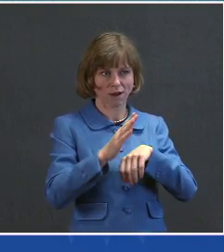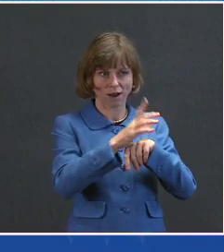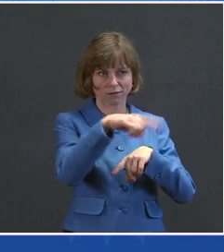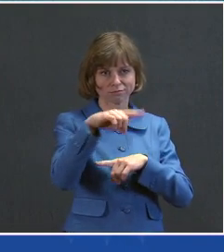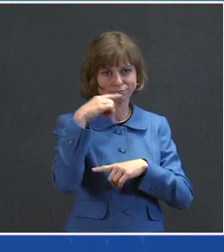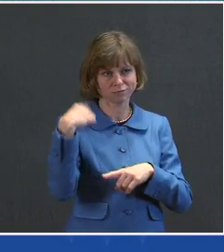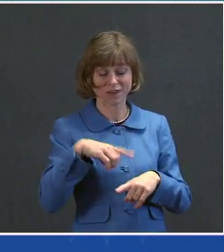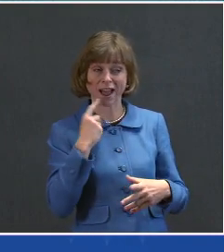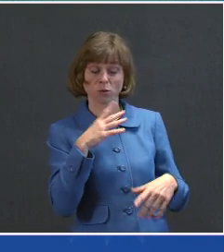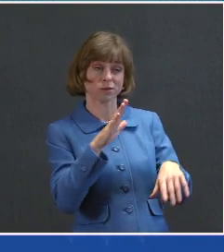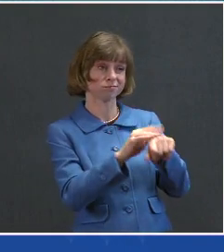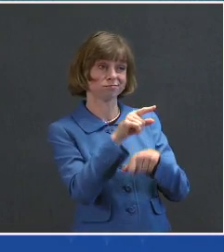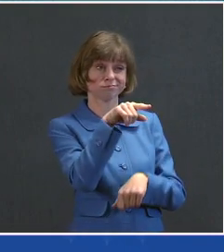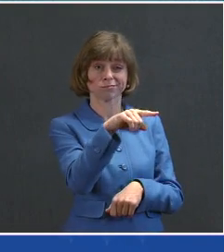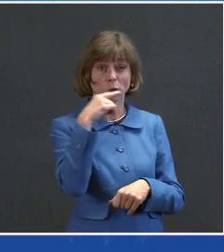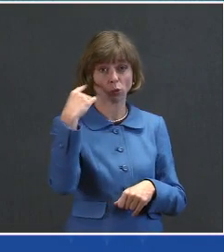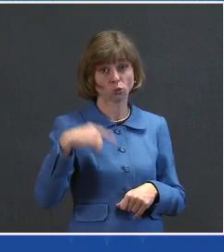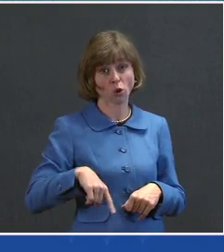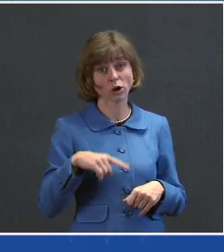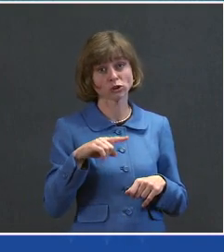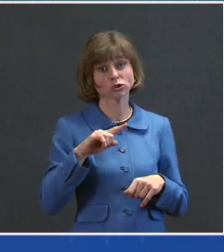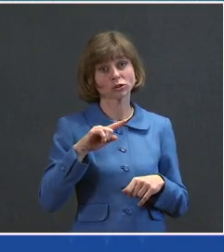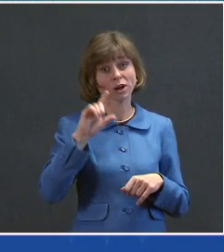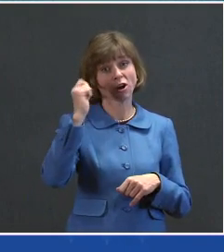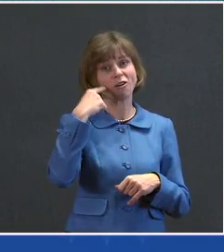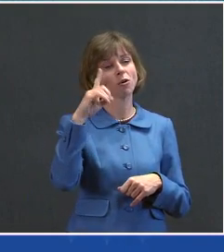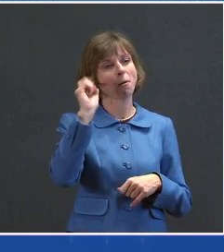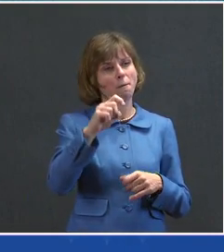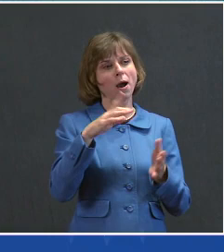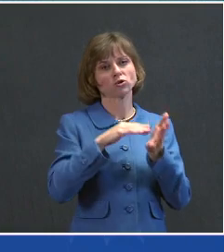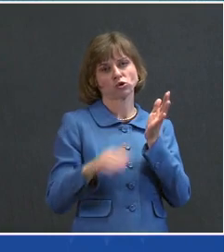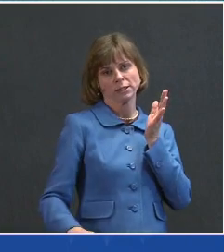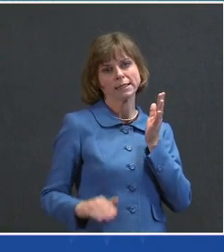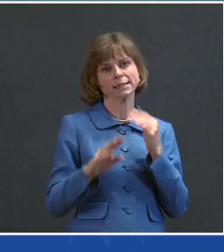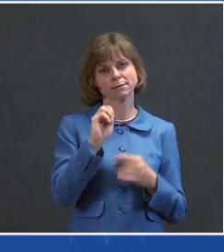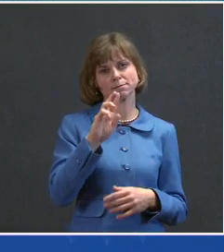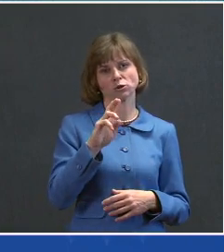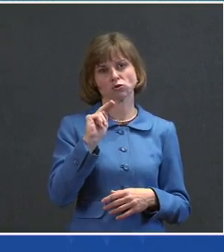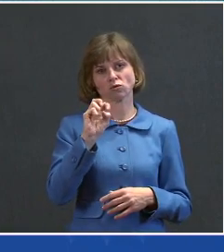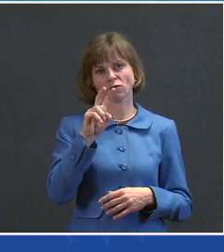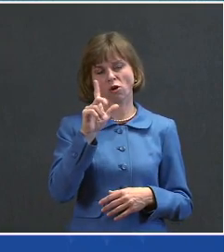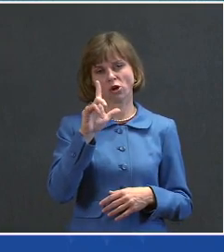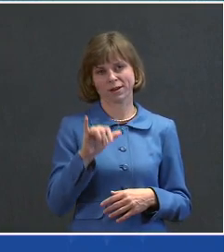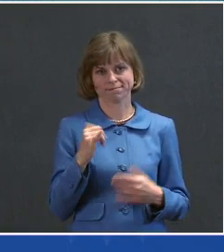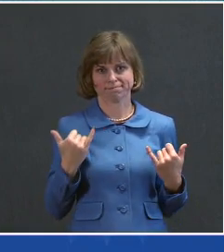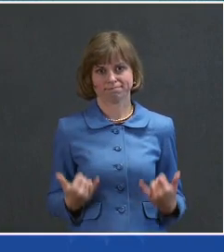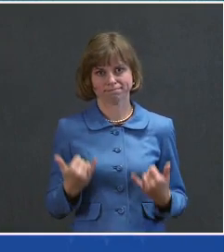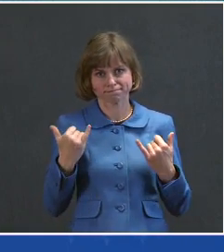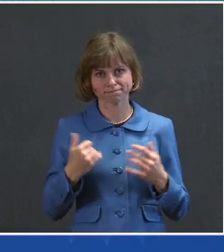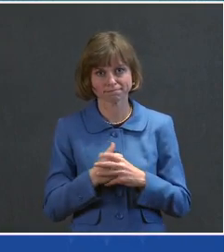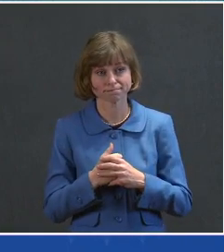to immediately and unconditionally release Mr. Navalny. I know you're all interested in what we're doing